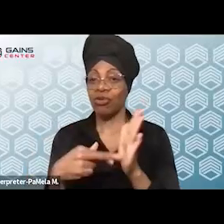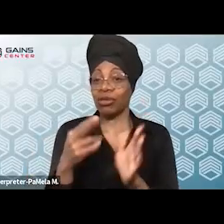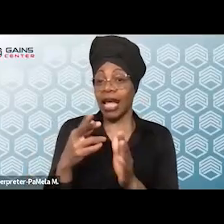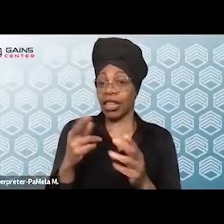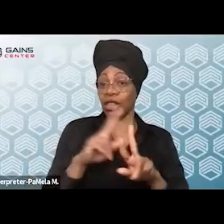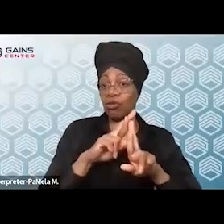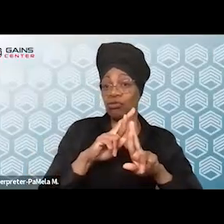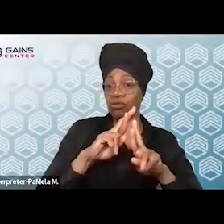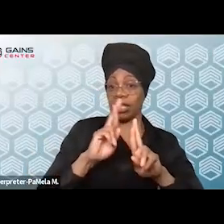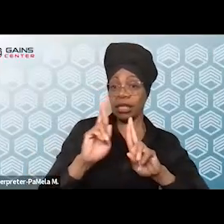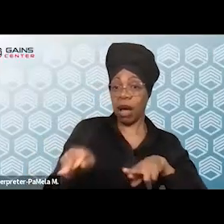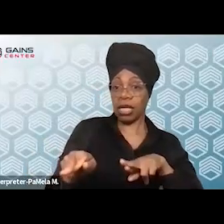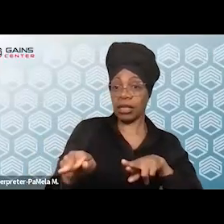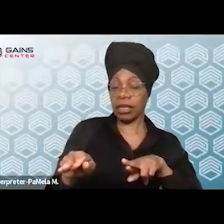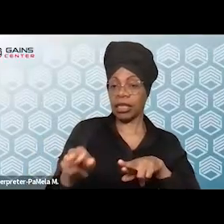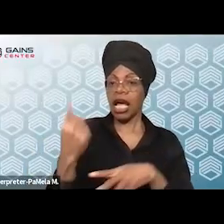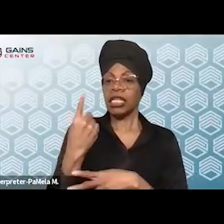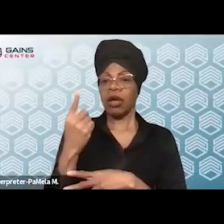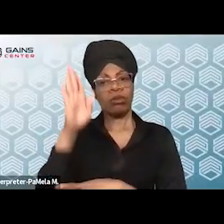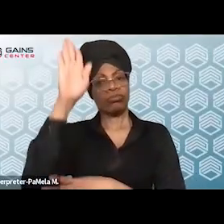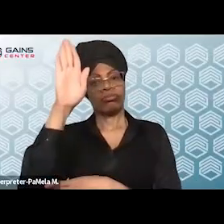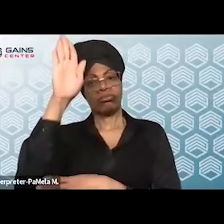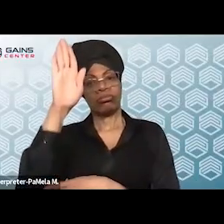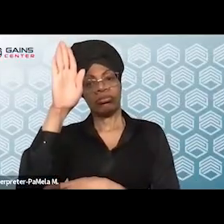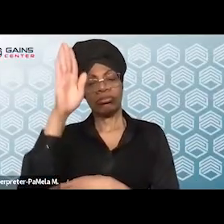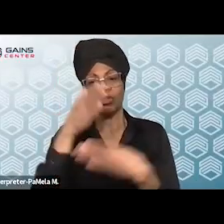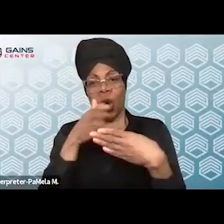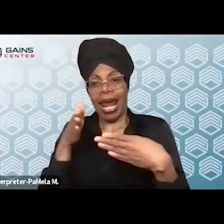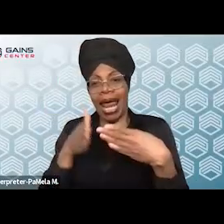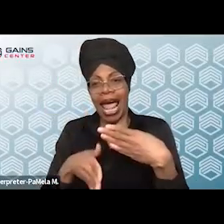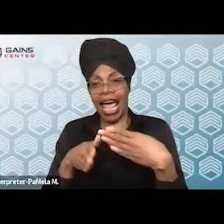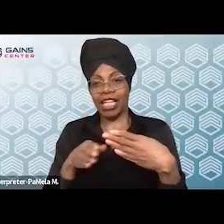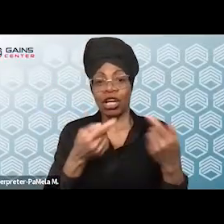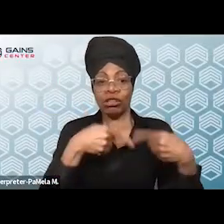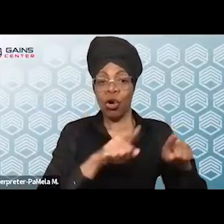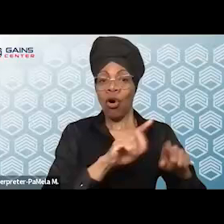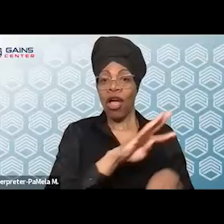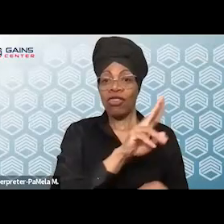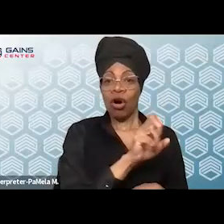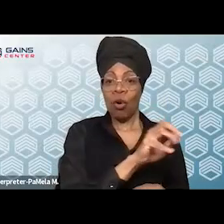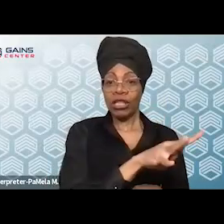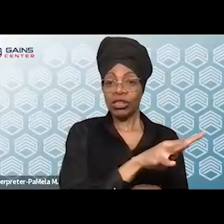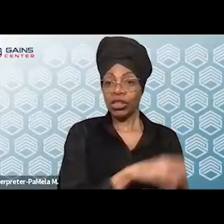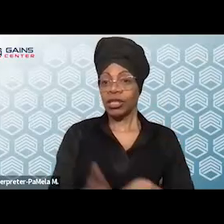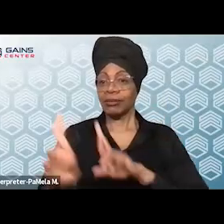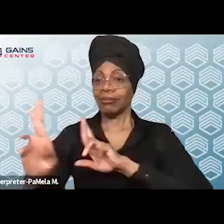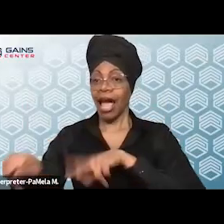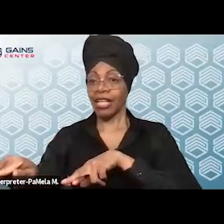And someone raised their hand at the end towards the question and answering period and brought up a case scenario